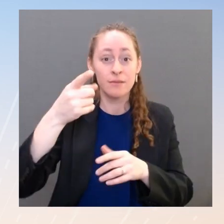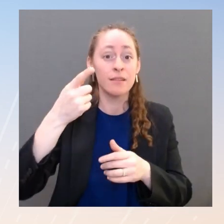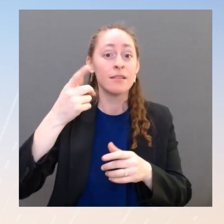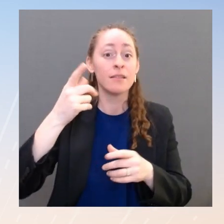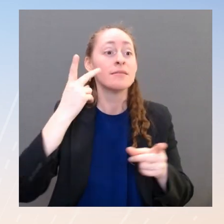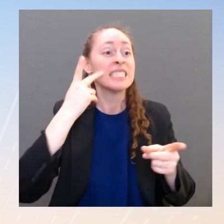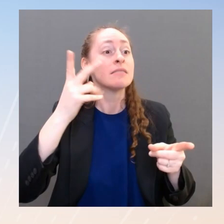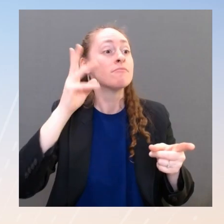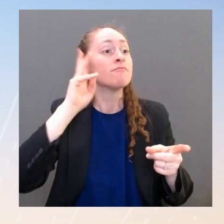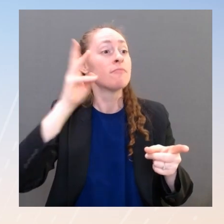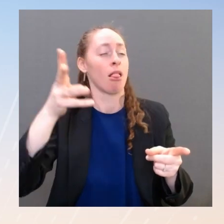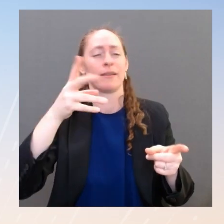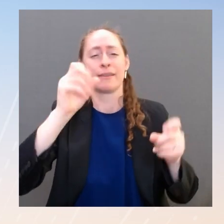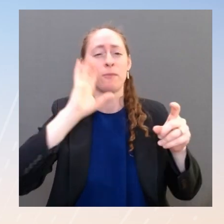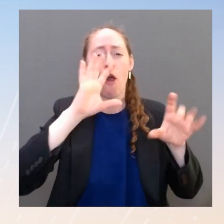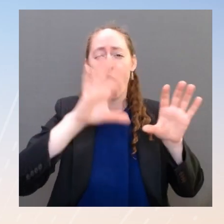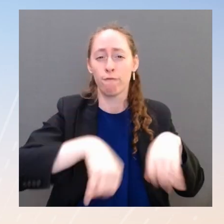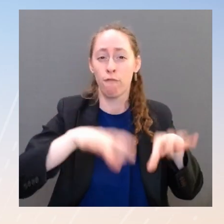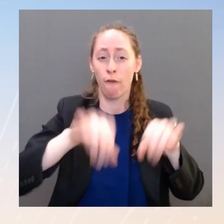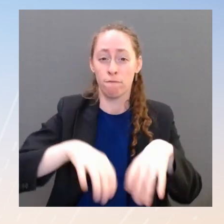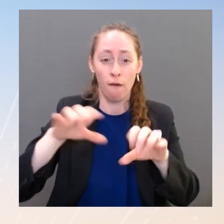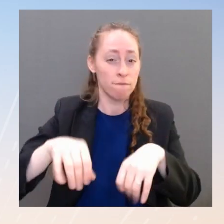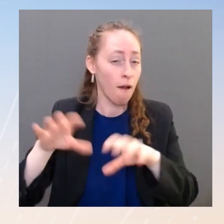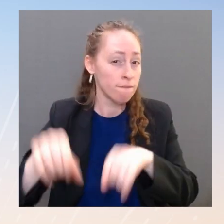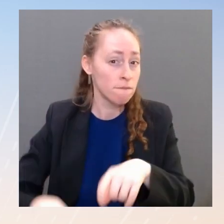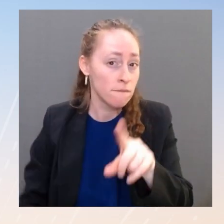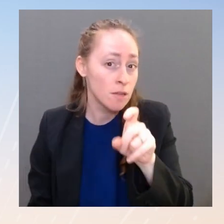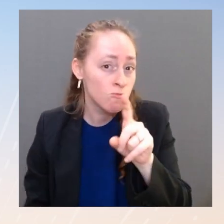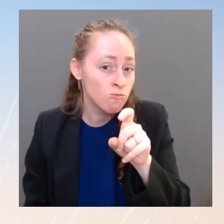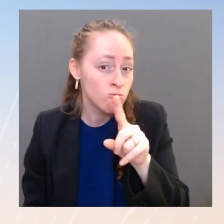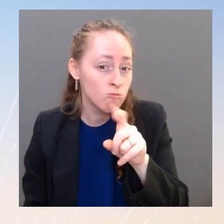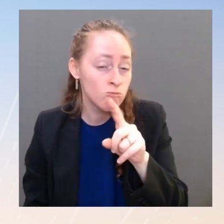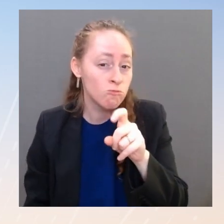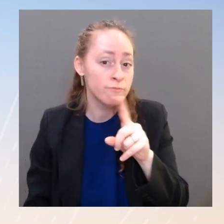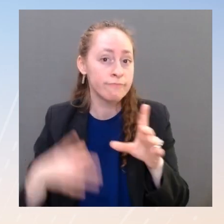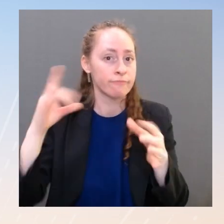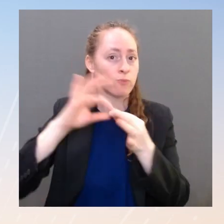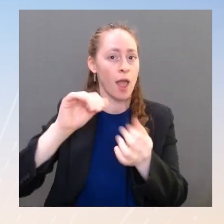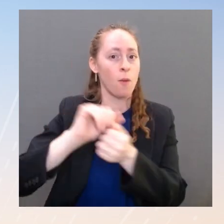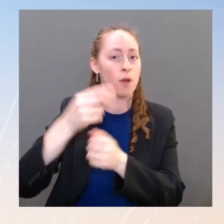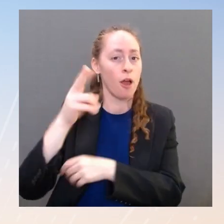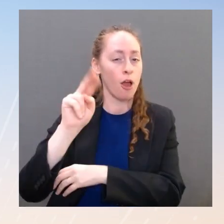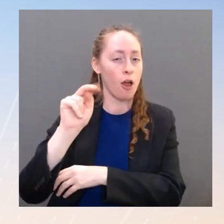including continuing the work of the prior administration. And the woman you noted has extensive experience